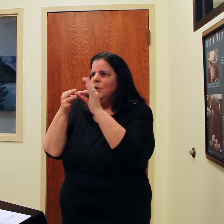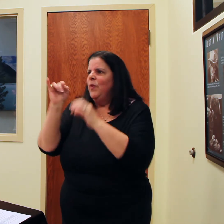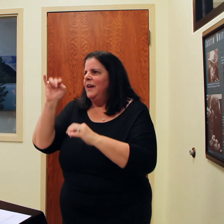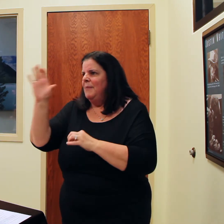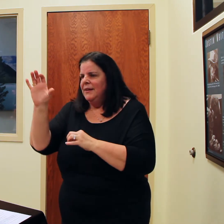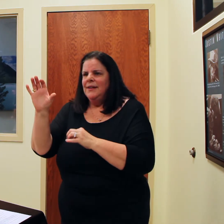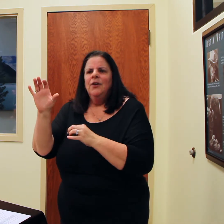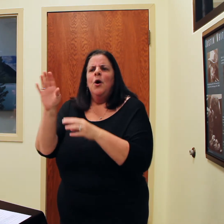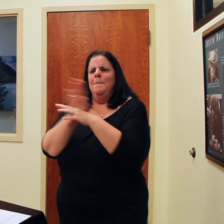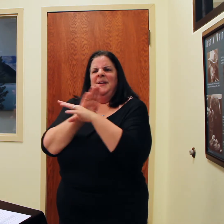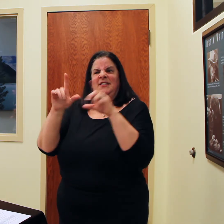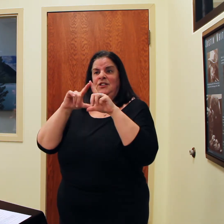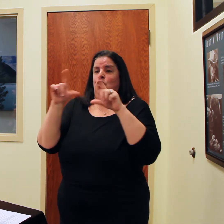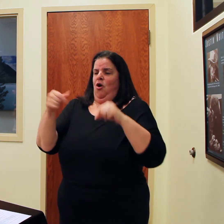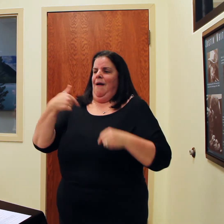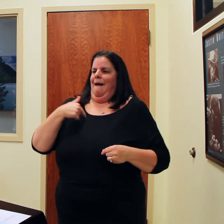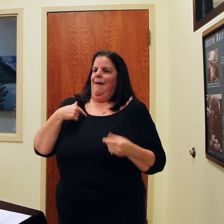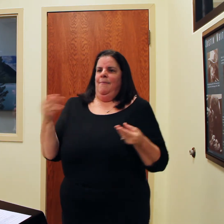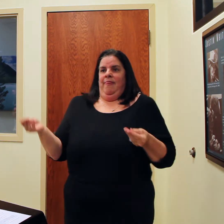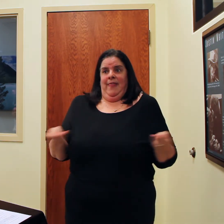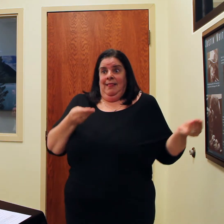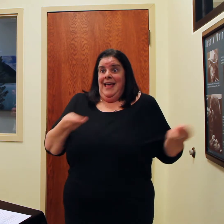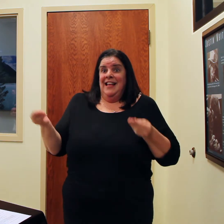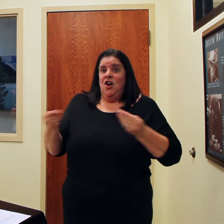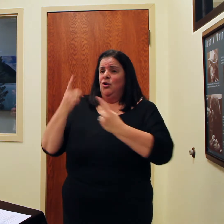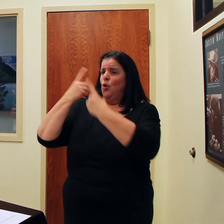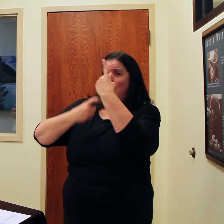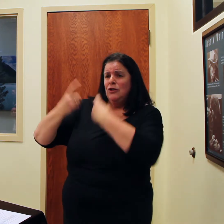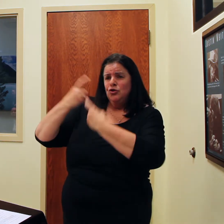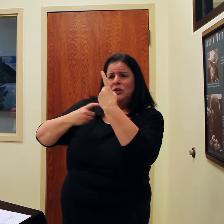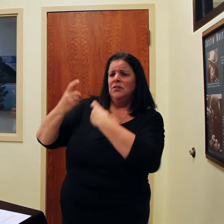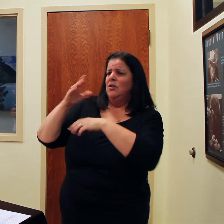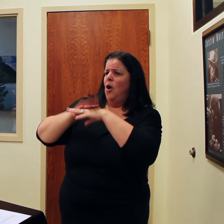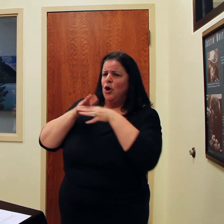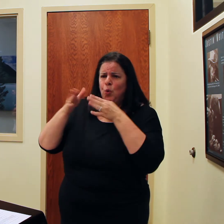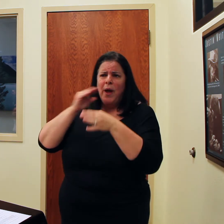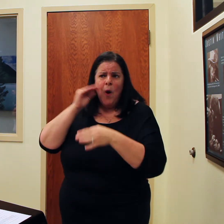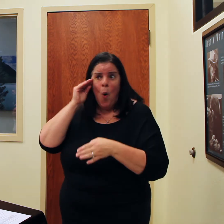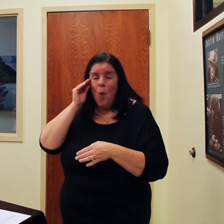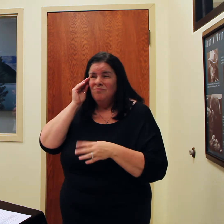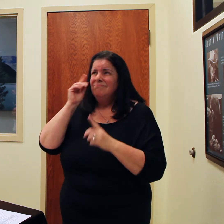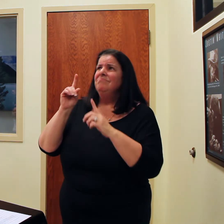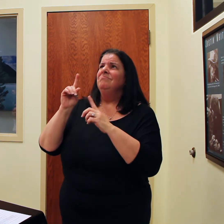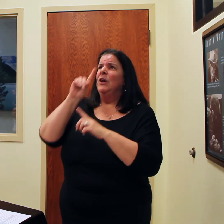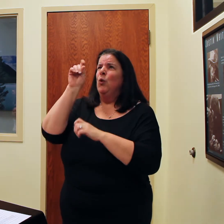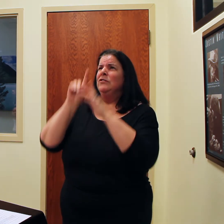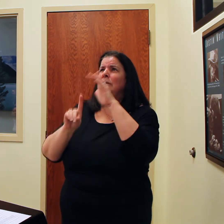so I can act as the liaison. If you come up with questions on your way home today, and you want answers for those,